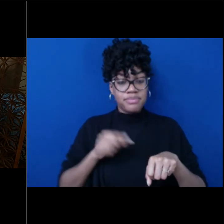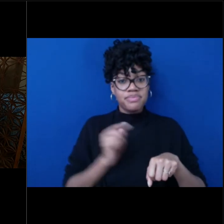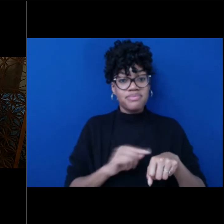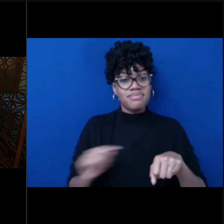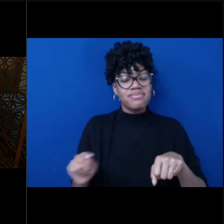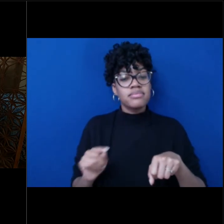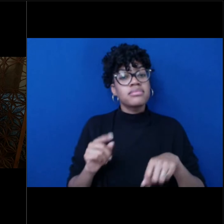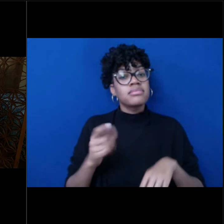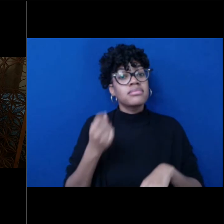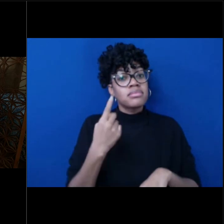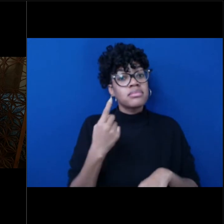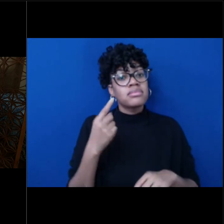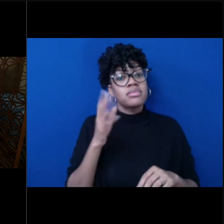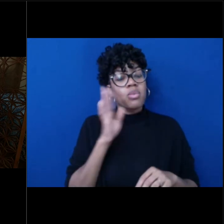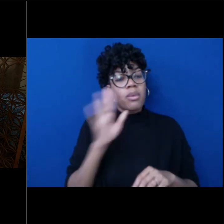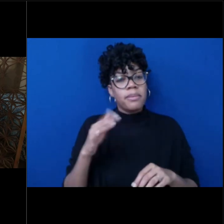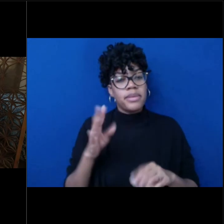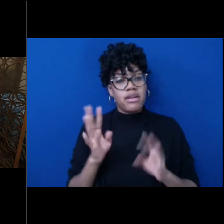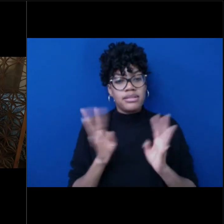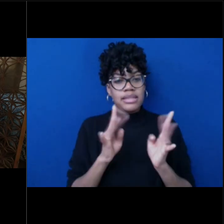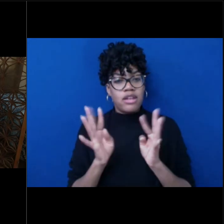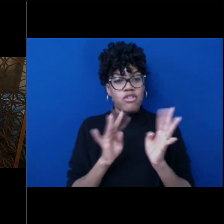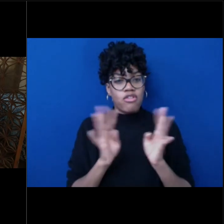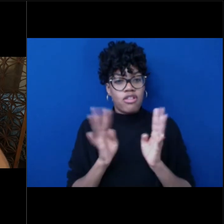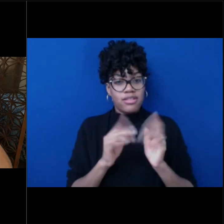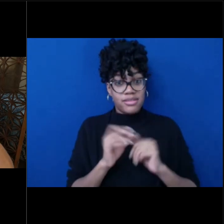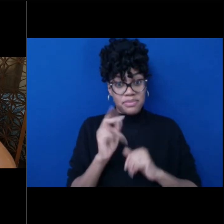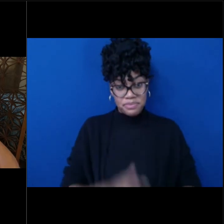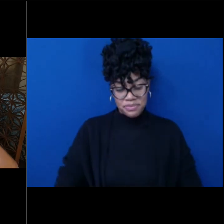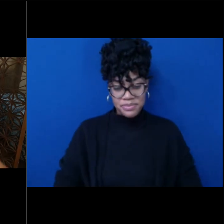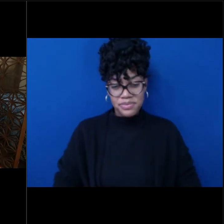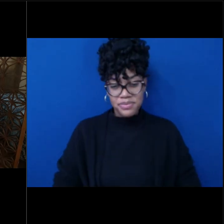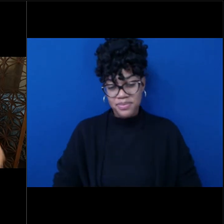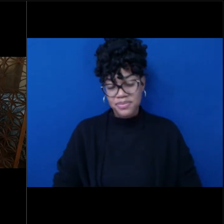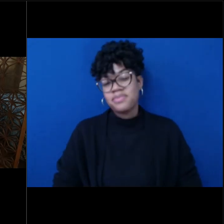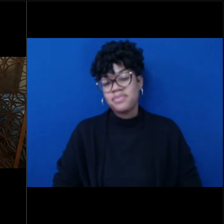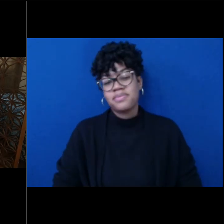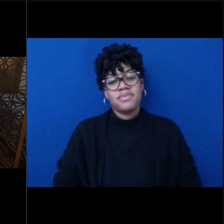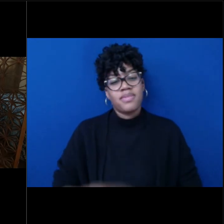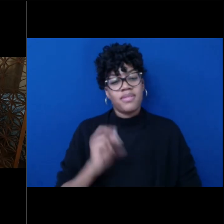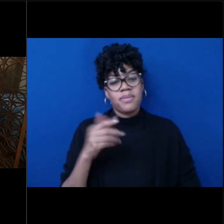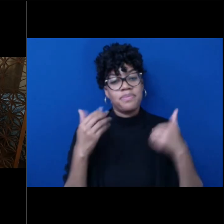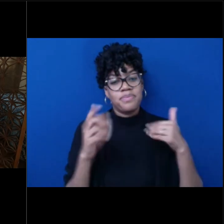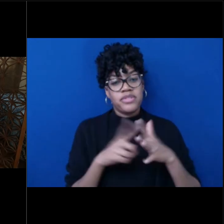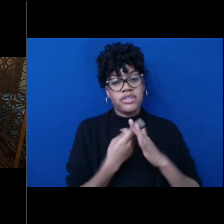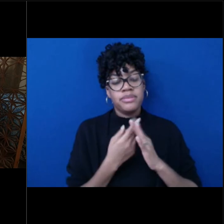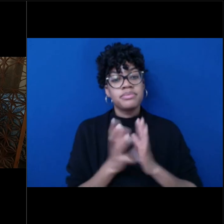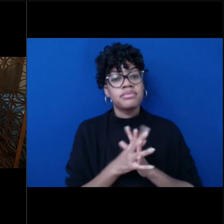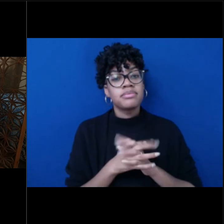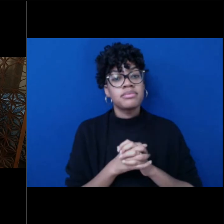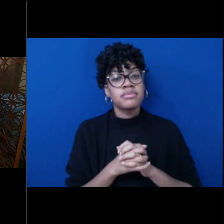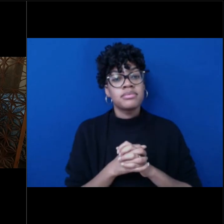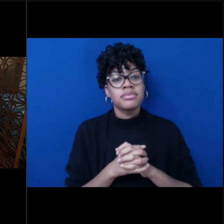All right. So let's get started. So I want you to take one of your Play-Doh